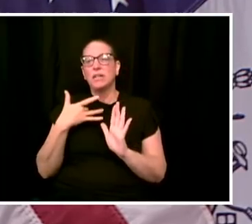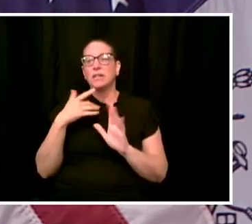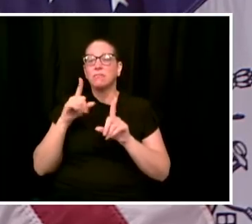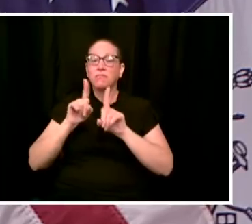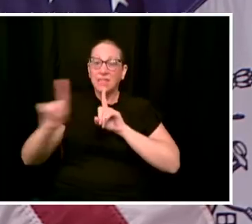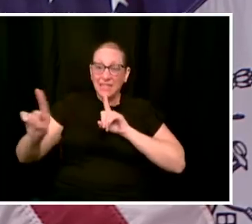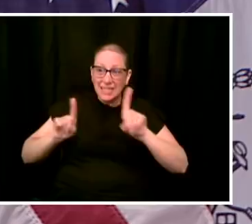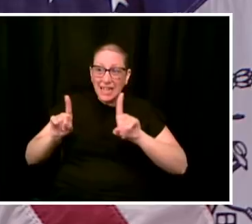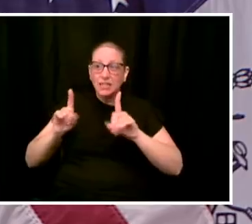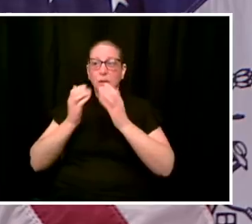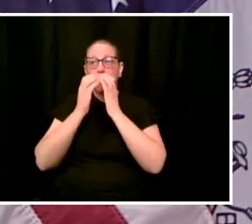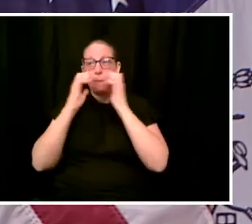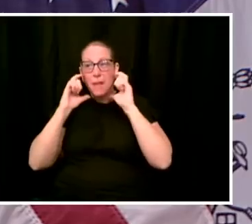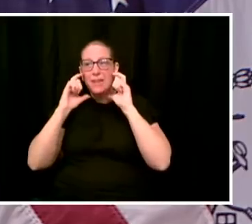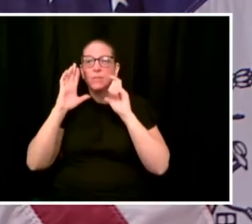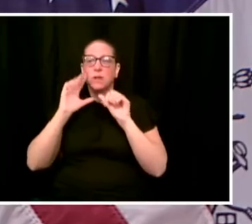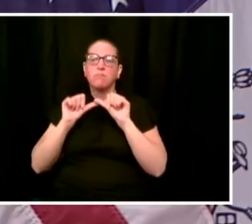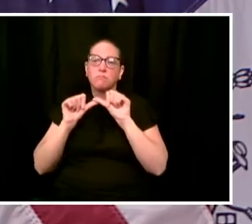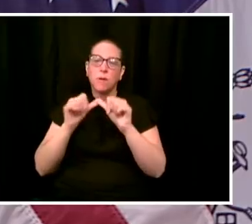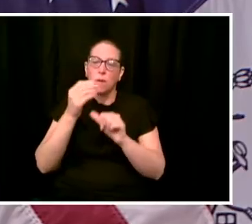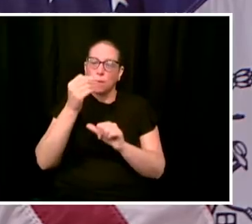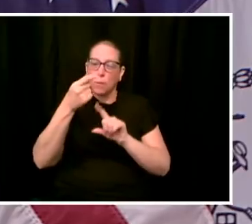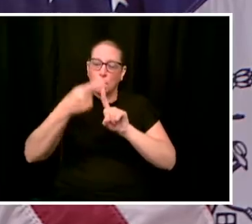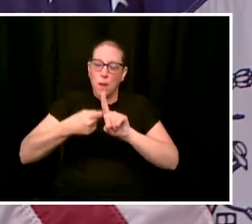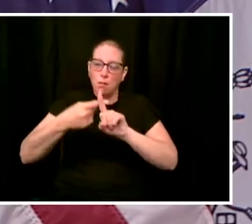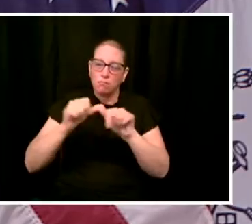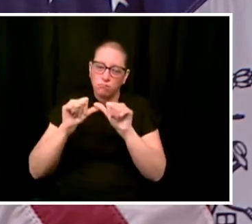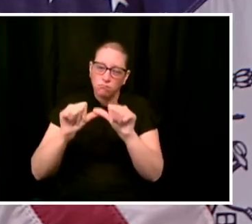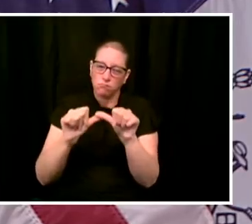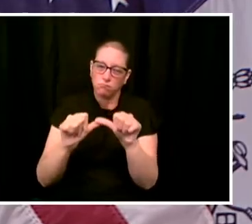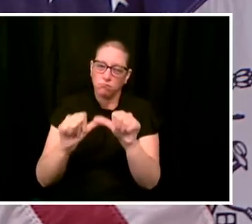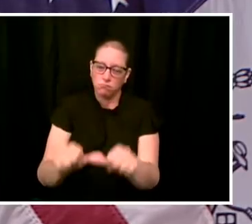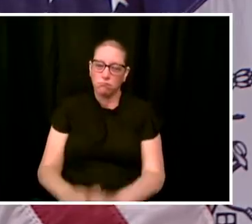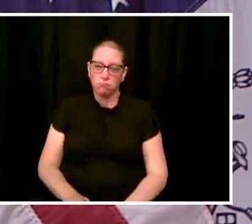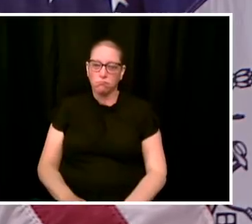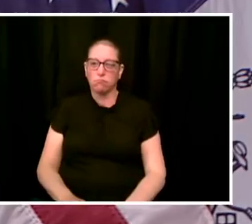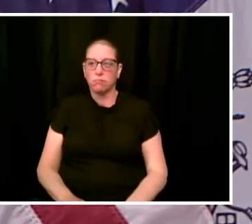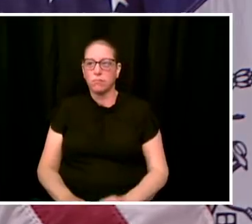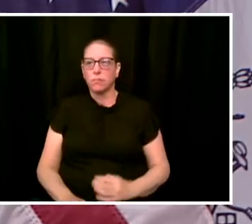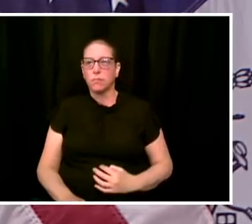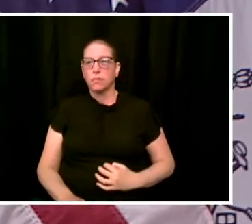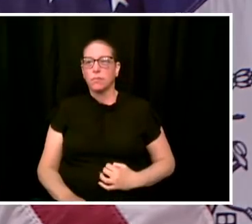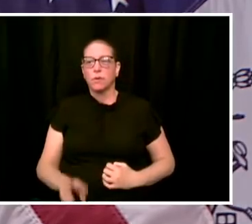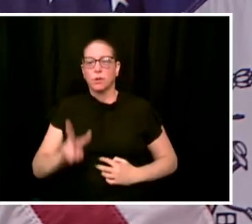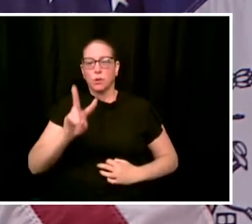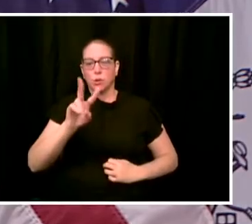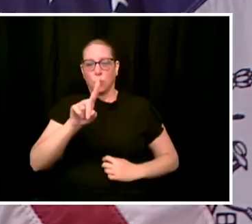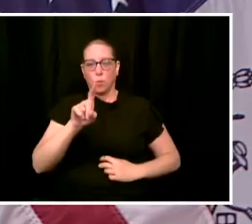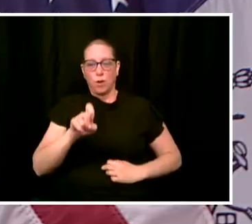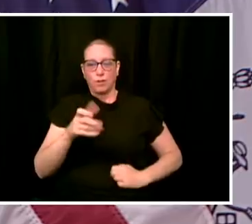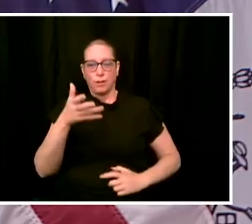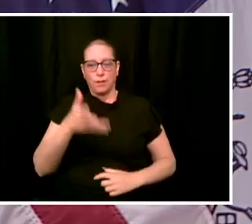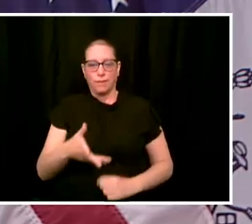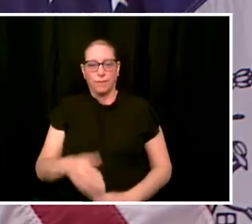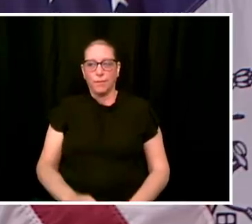IS PRECAUTIONS THAT NEED TO BE IN PLACE FOR AWHILE.